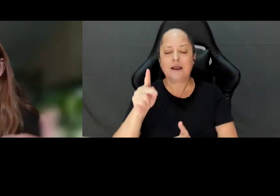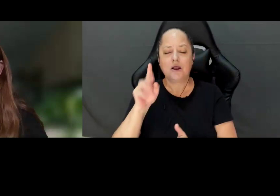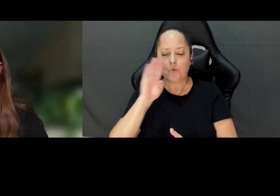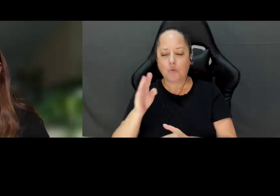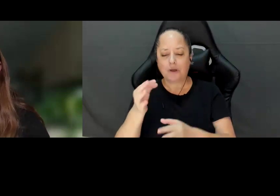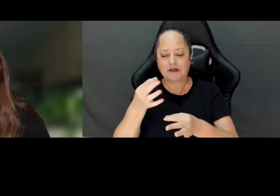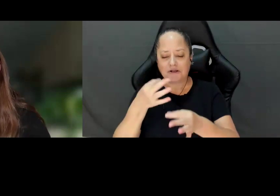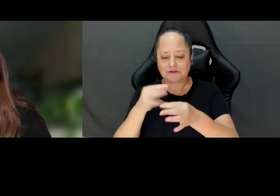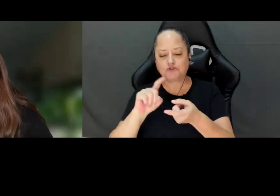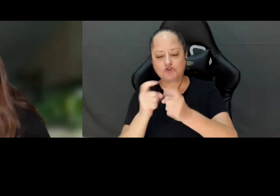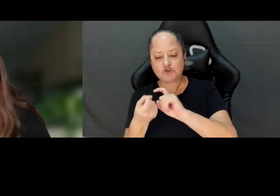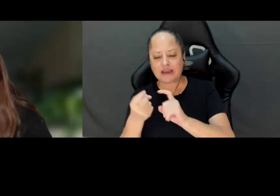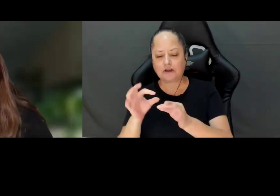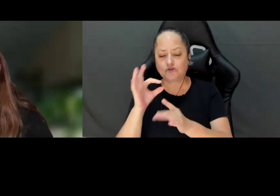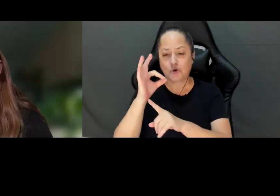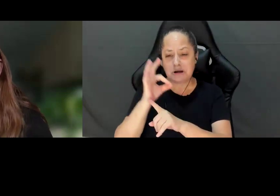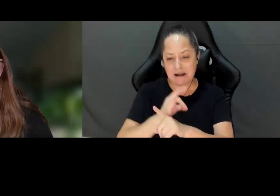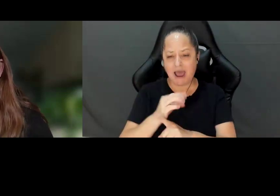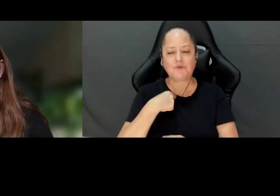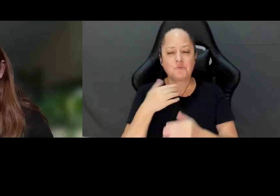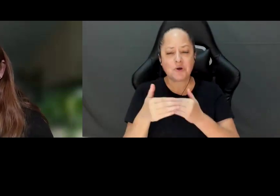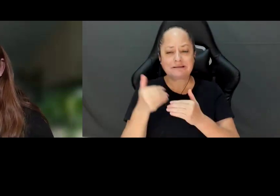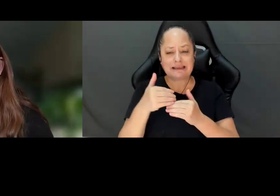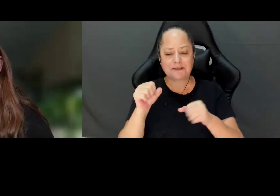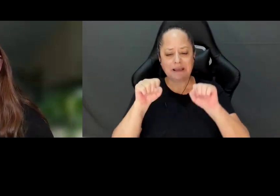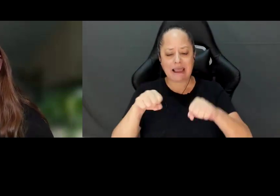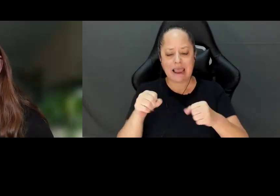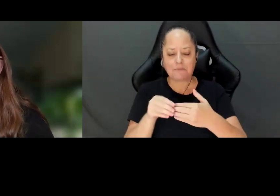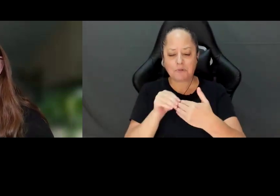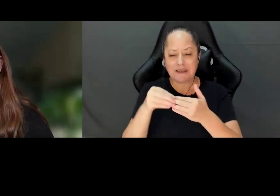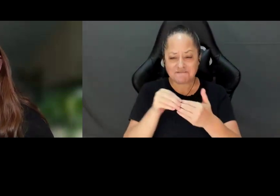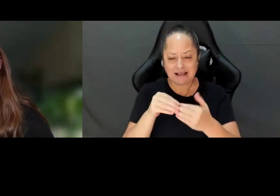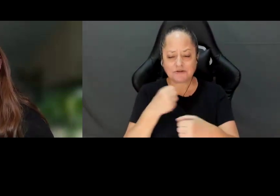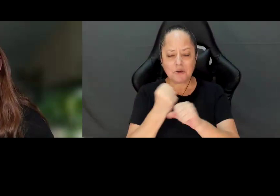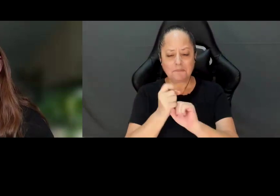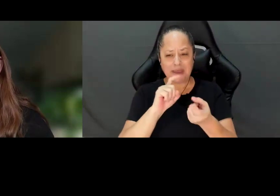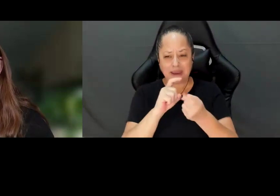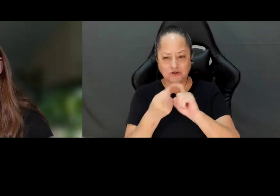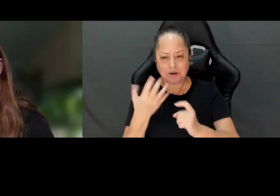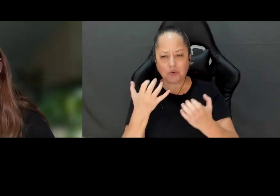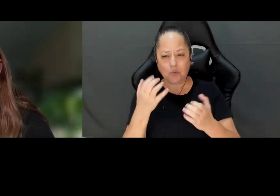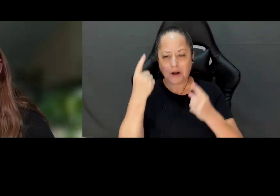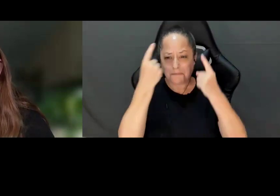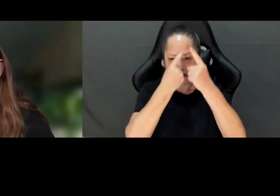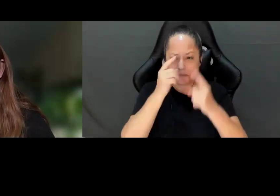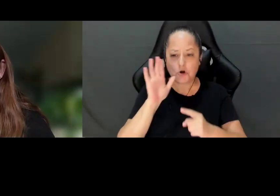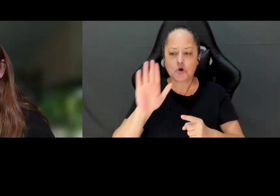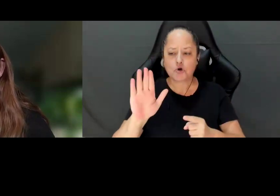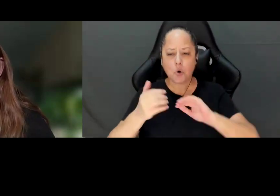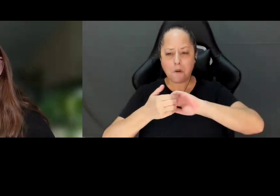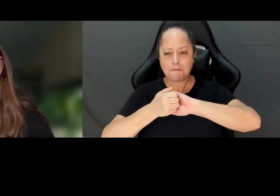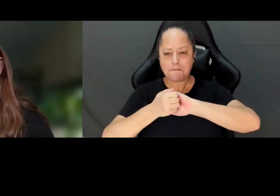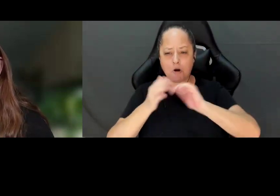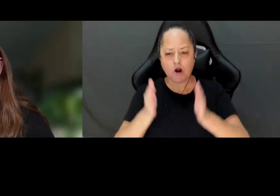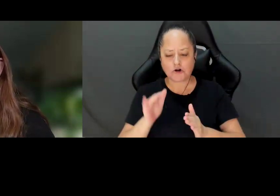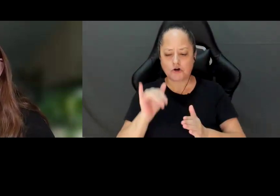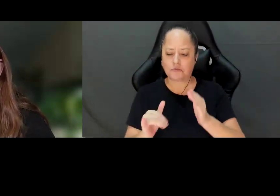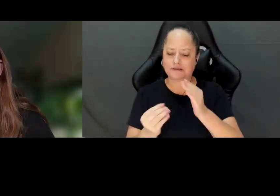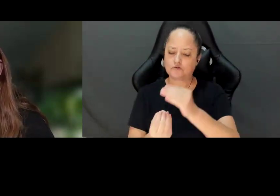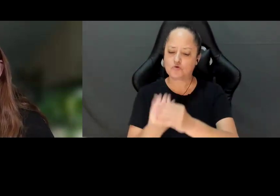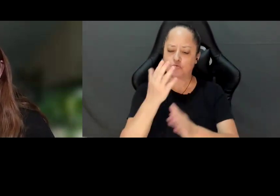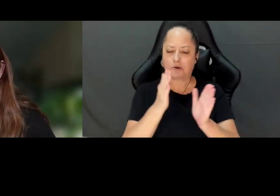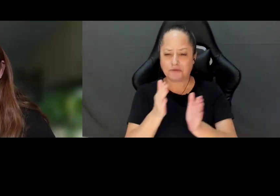we can make those changes.